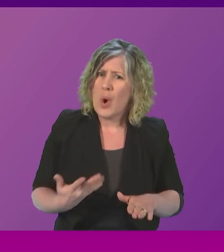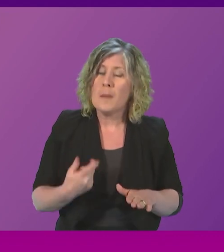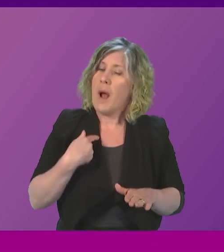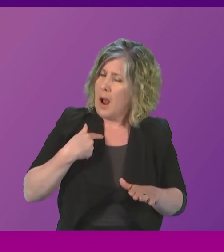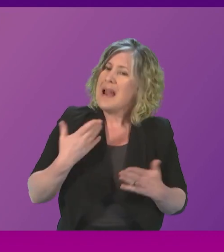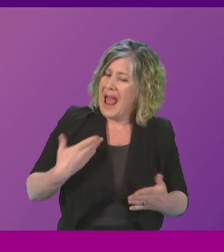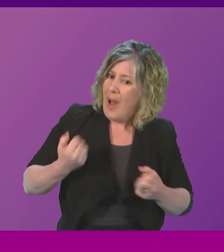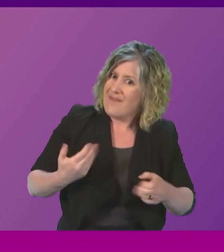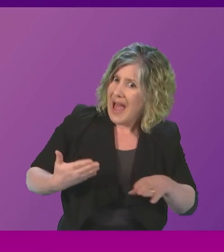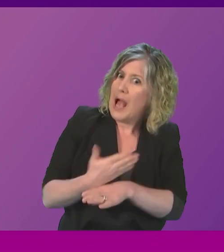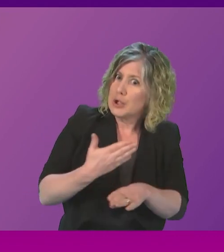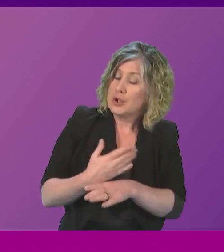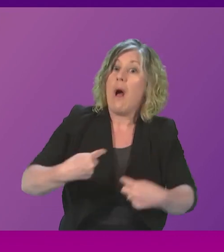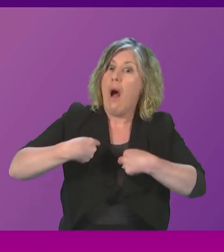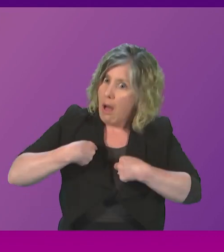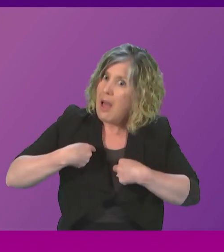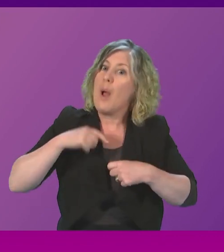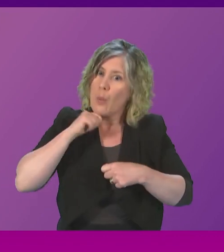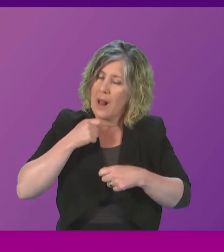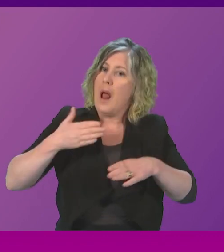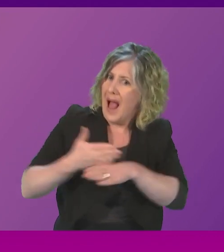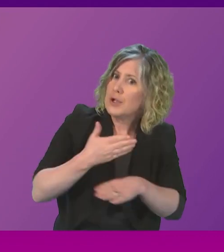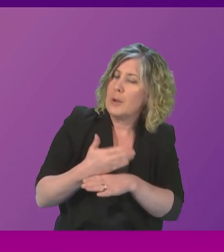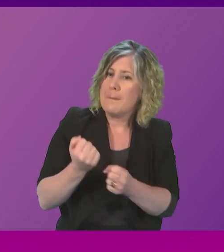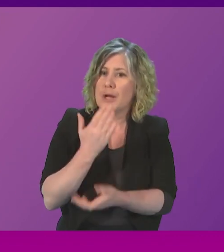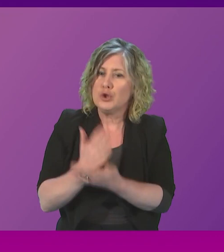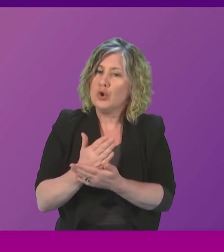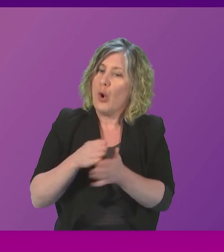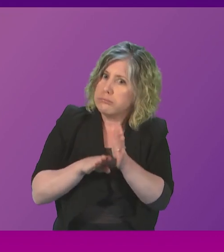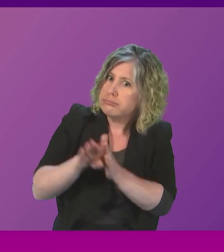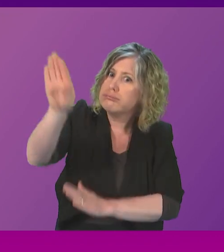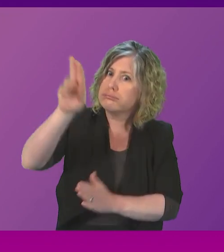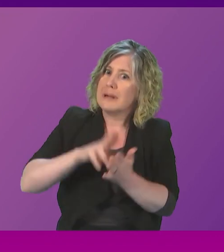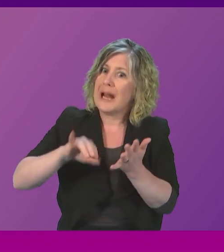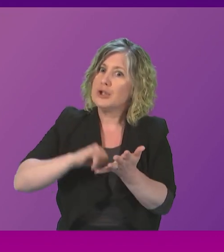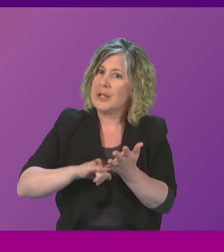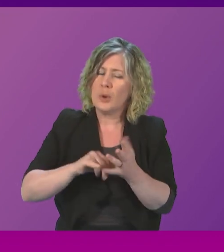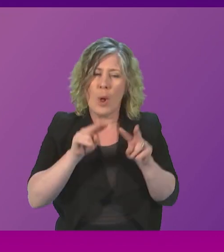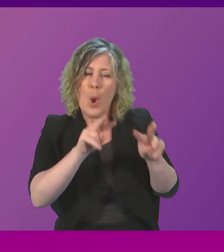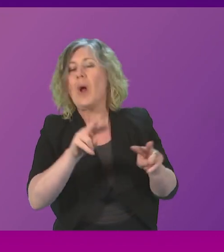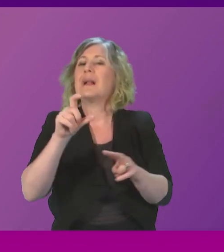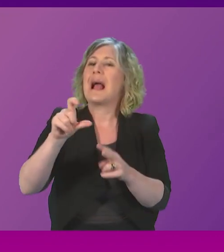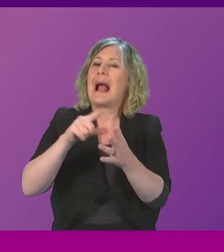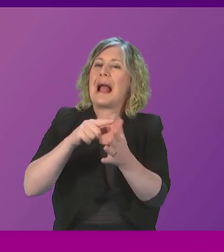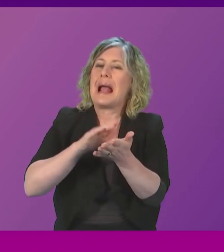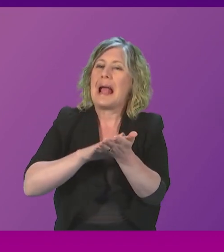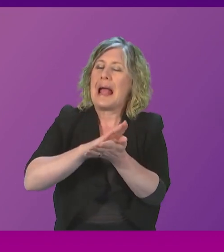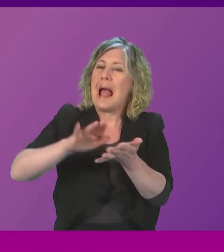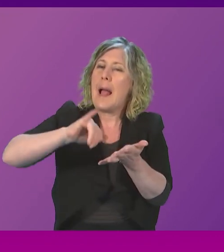I am taking action on recovery. For example, when we look at the number of young people who are waiting to be seen by